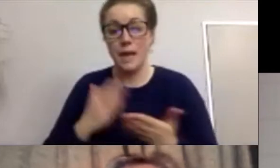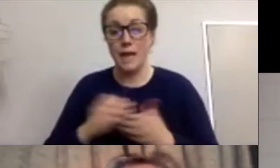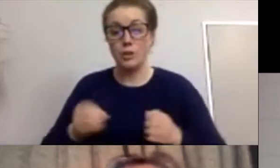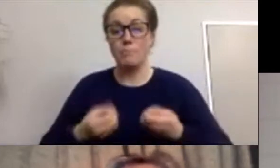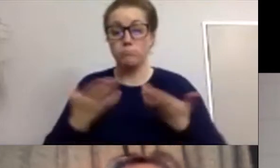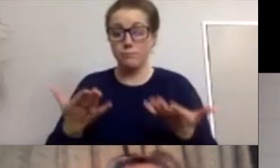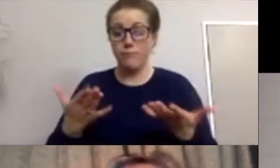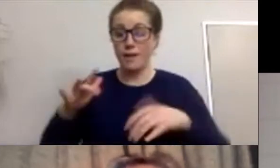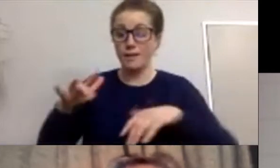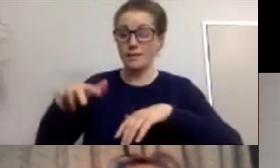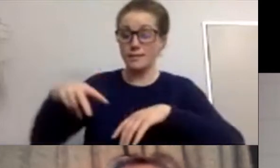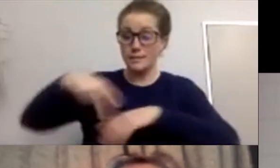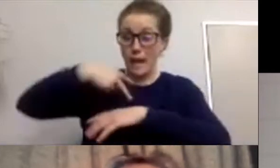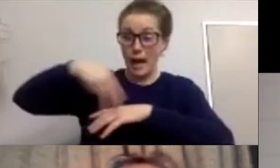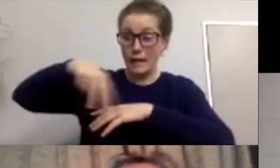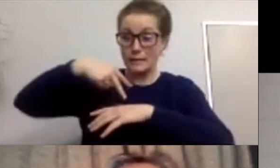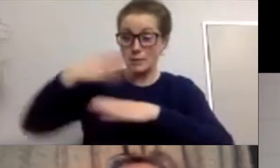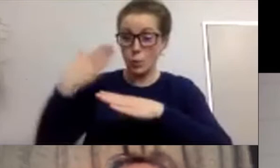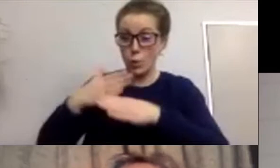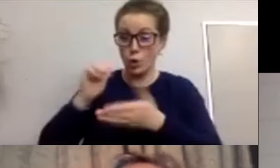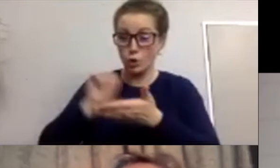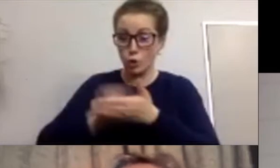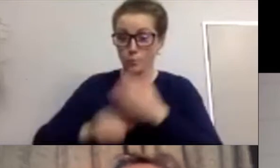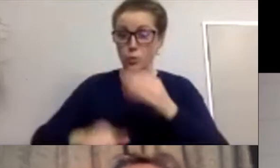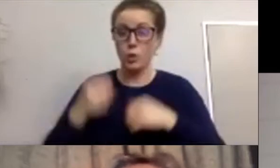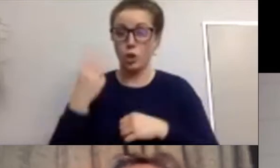workshops to all three women's prisons in New Zealand.